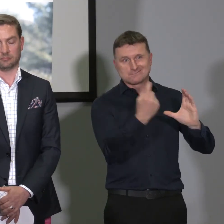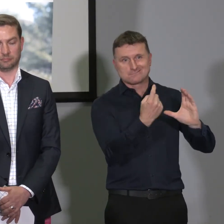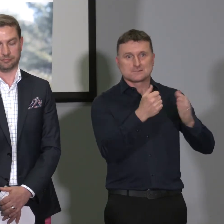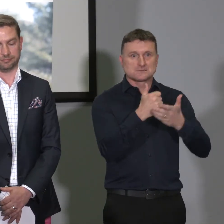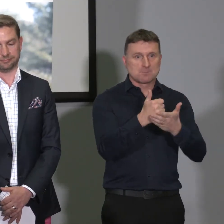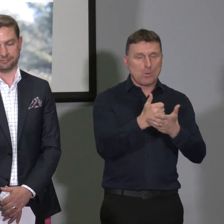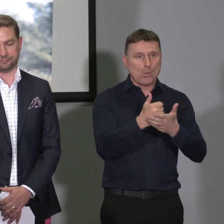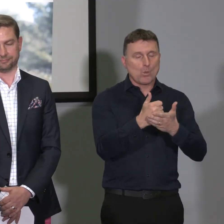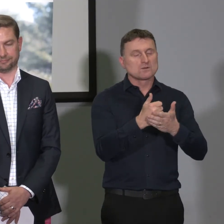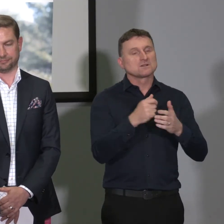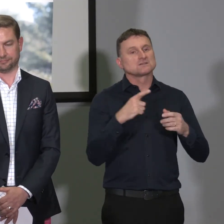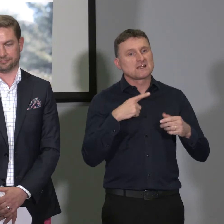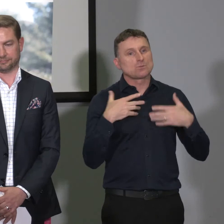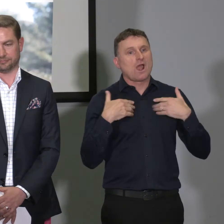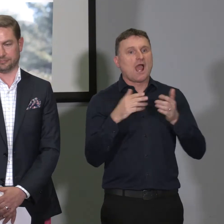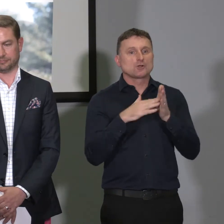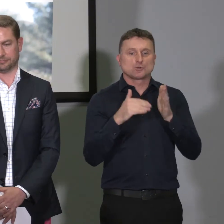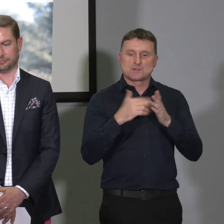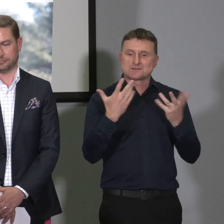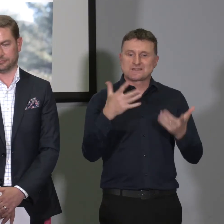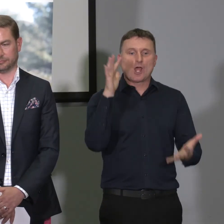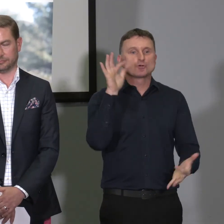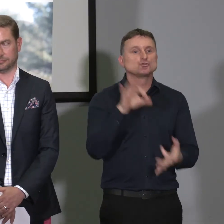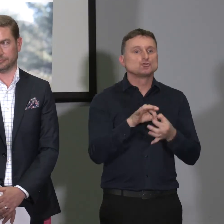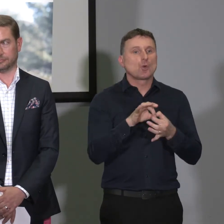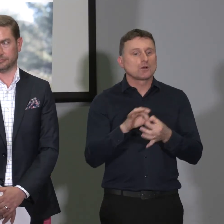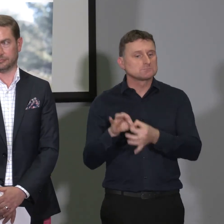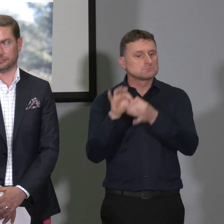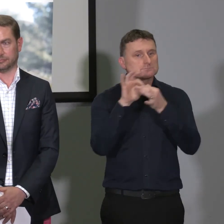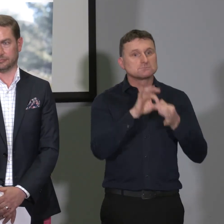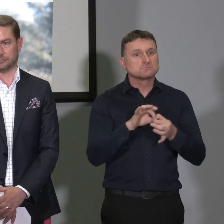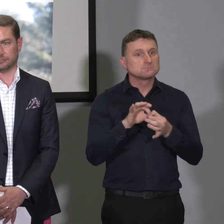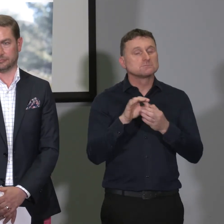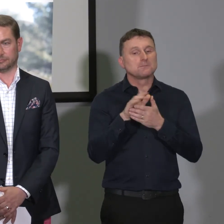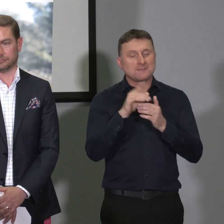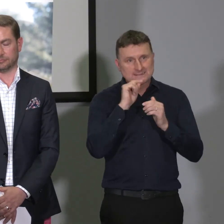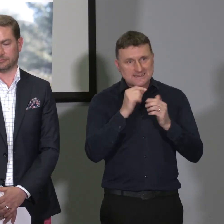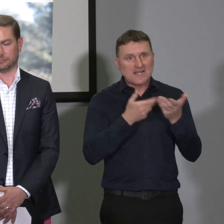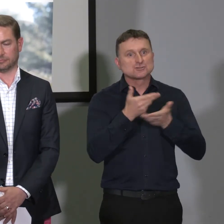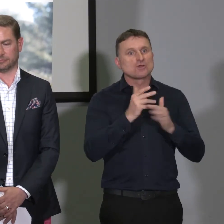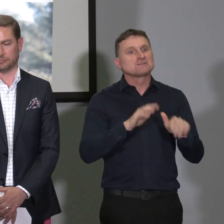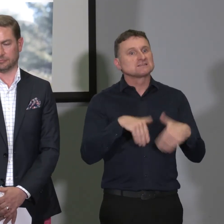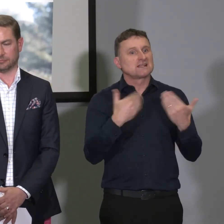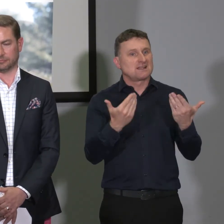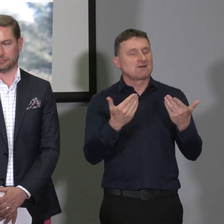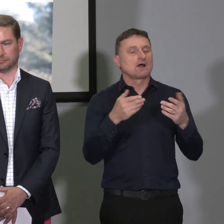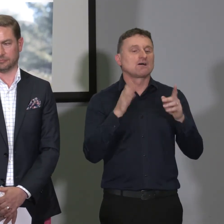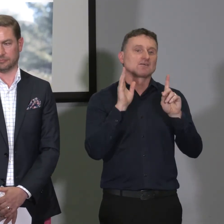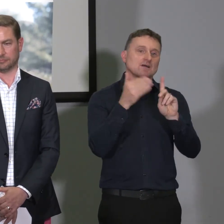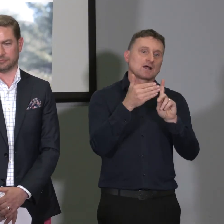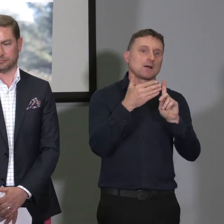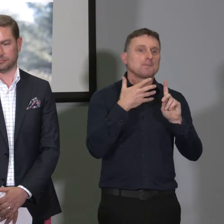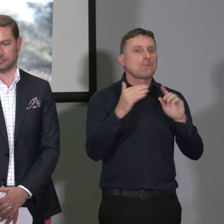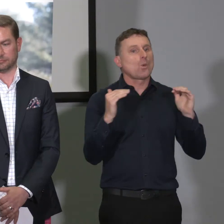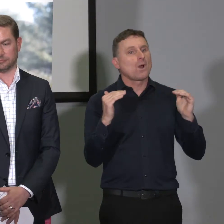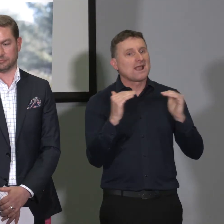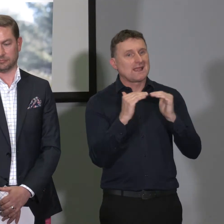workforce and capacity, we are looking to support those other areas. This is the joined up system that we are going to focus on ensuring that we can